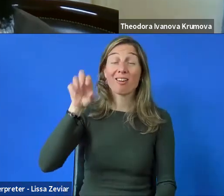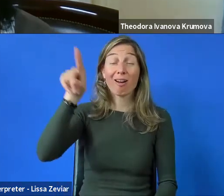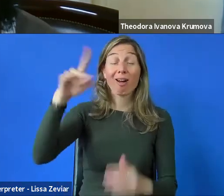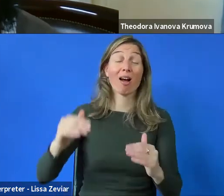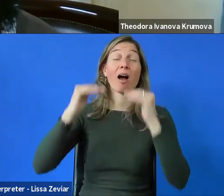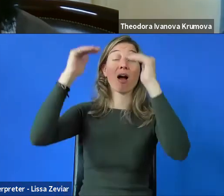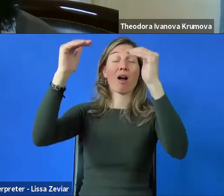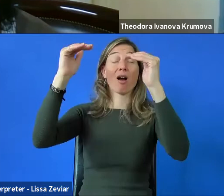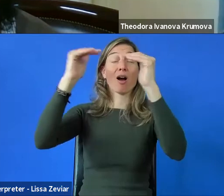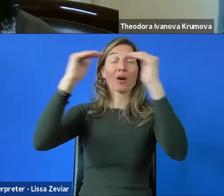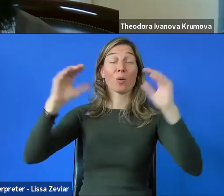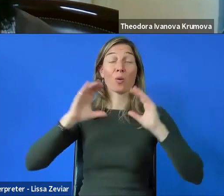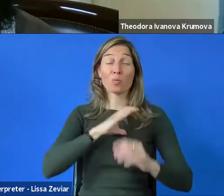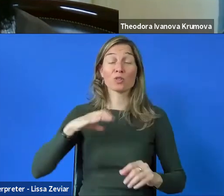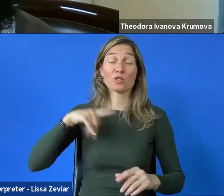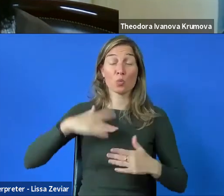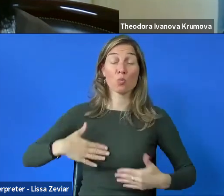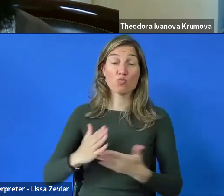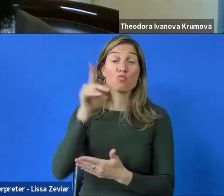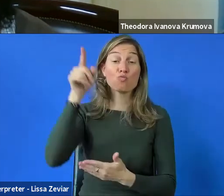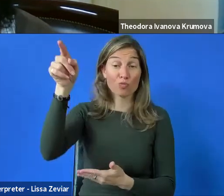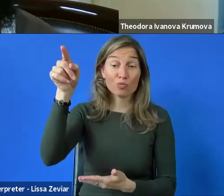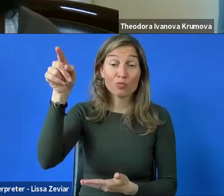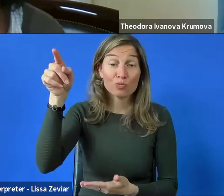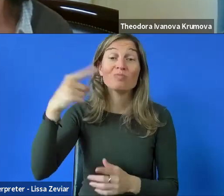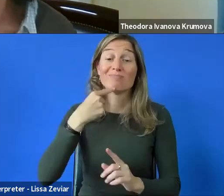the dissemination through regional and country offices